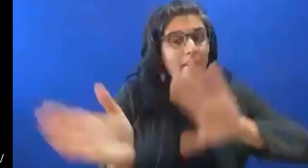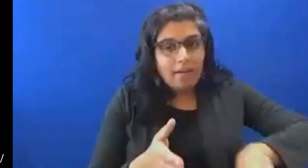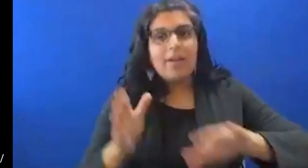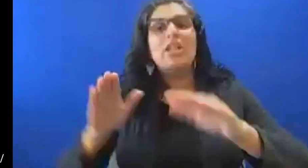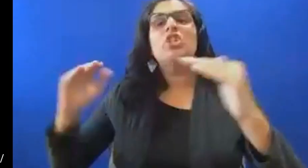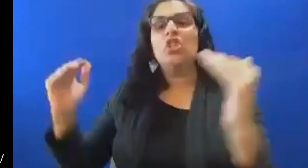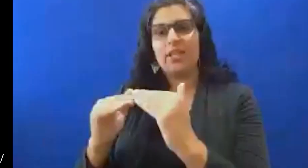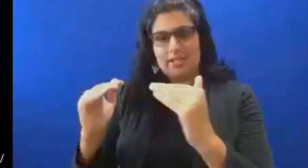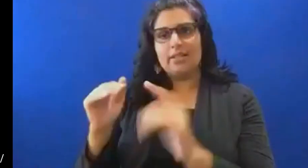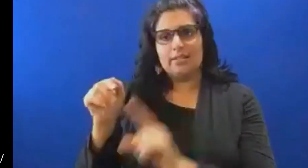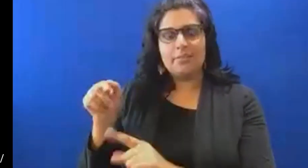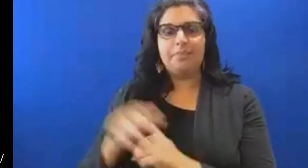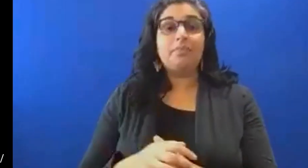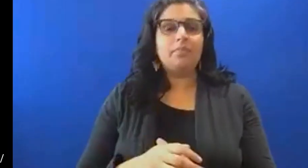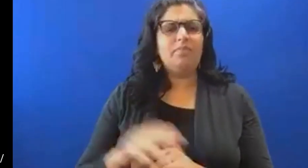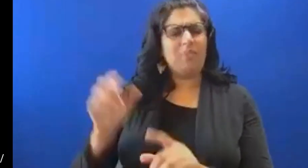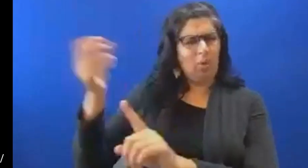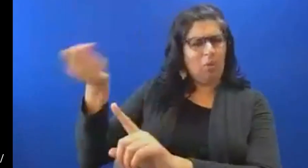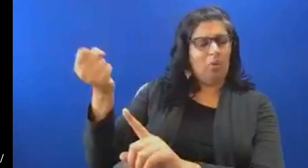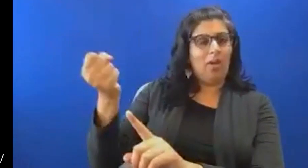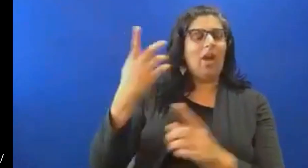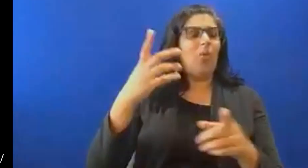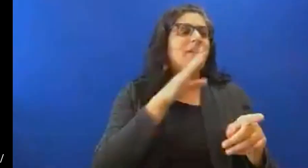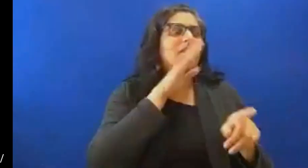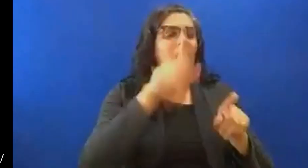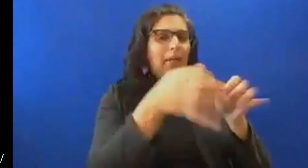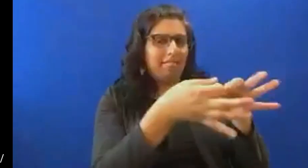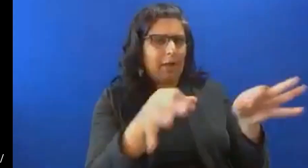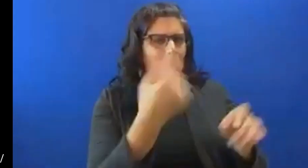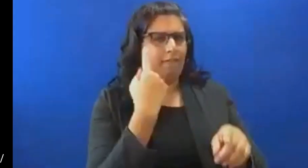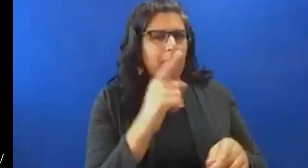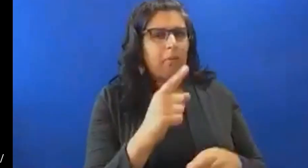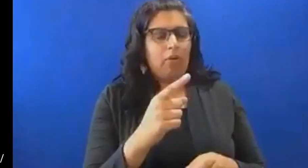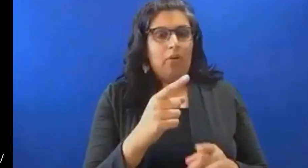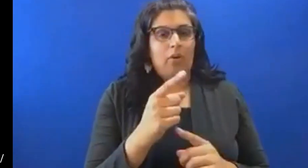I just want to take a moment to talk about language a little bit. I talked about this with Tiffany Yu as well.